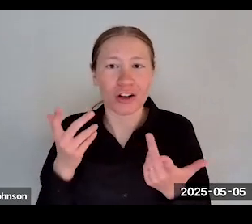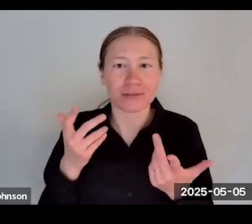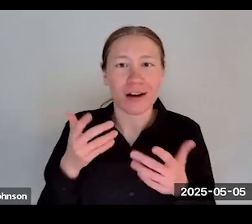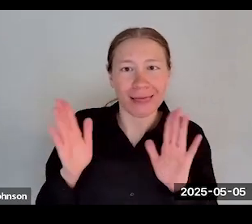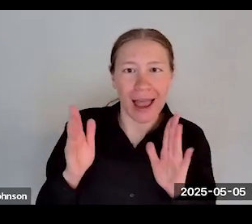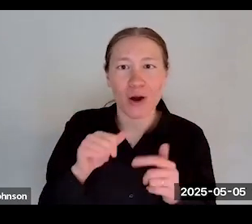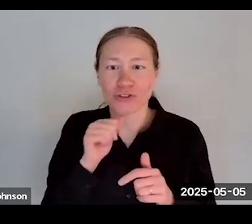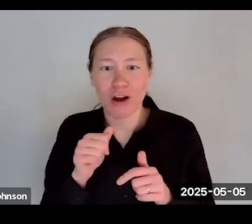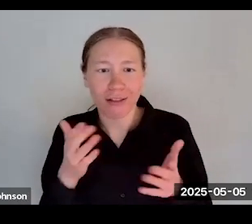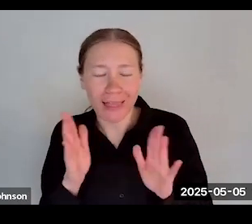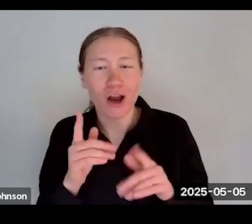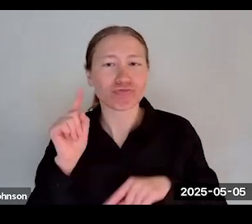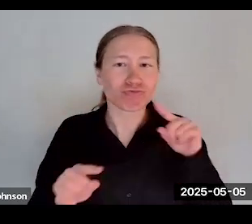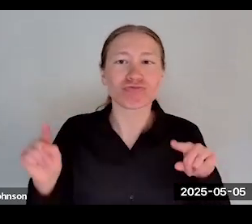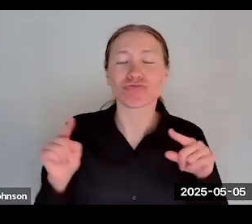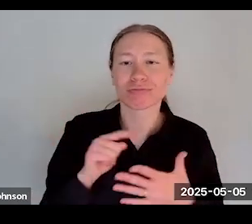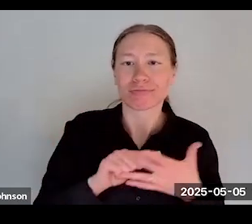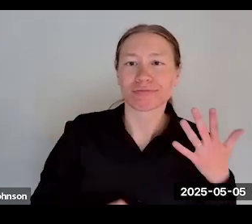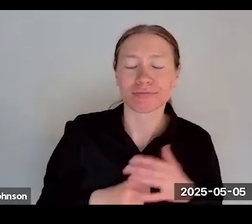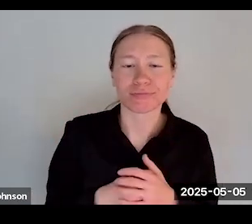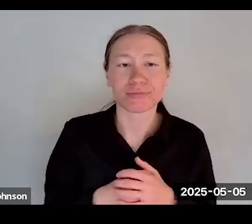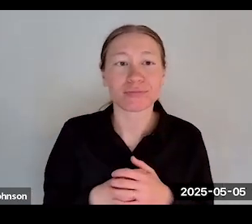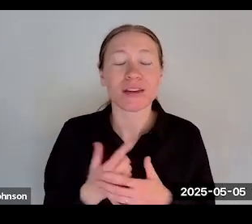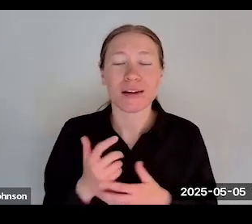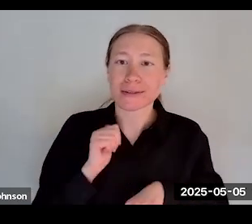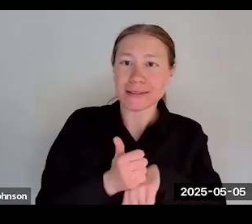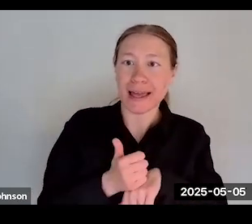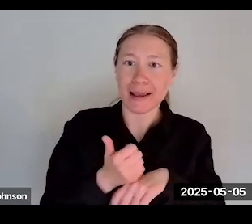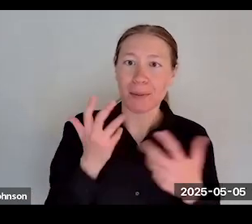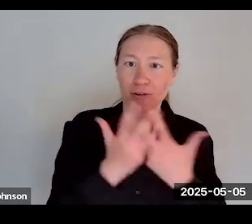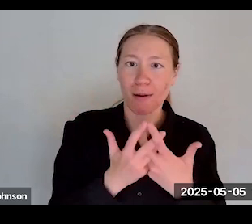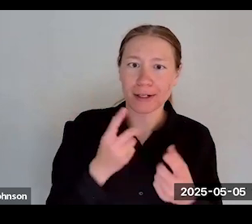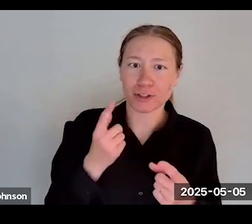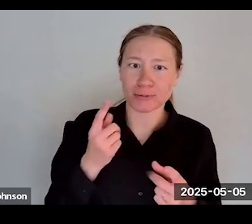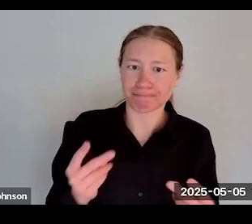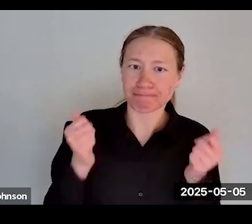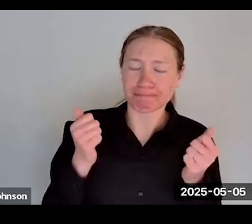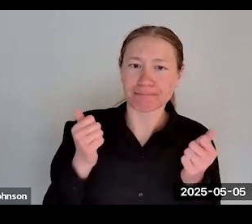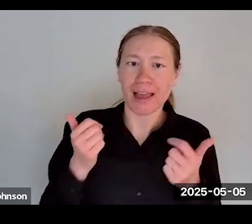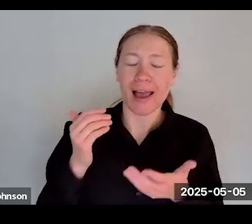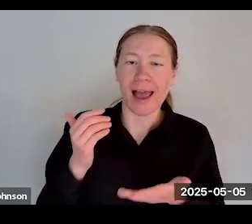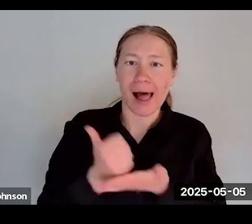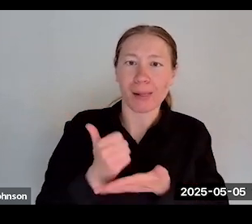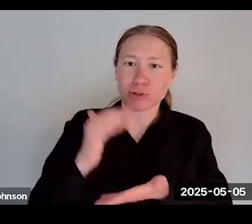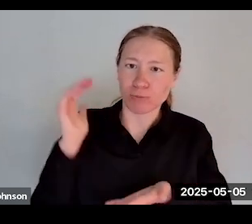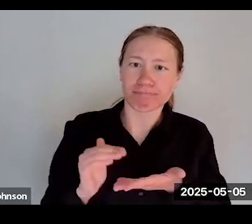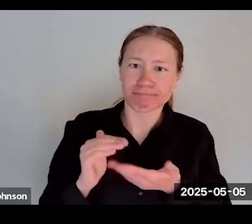Implementing accommodations promptly helps to eliminate risk. We have a duty not just to identify the reasonable accommodation,